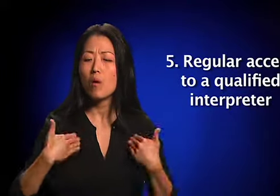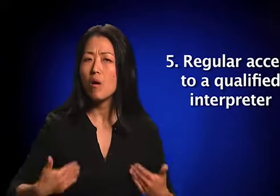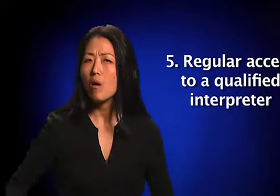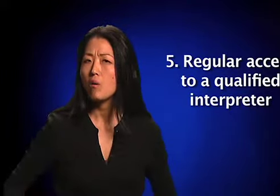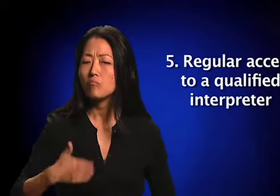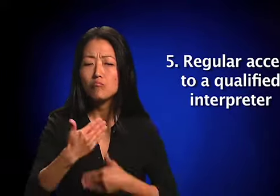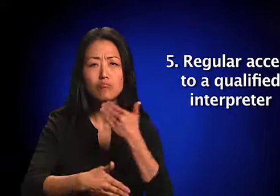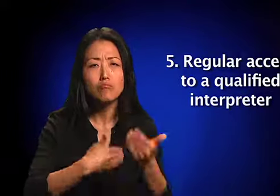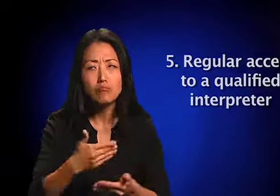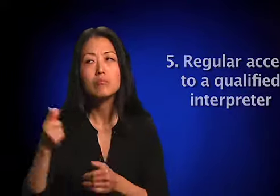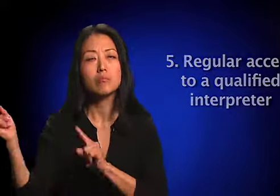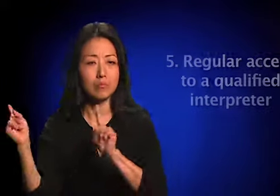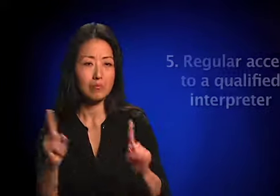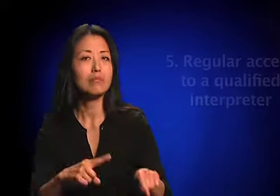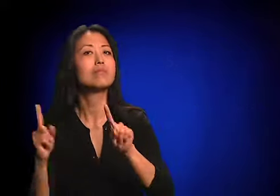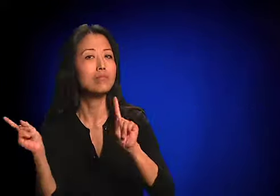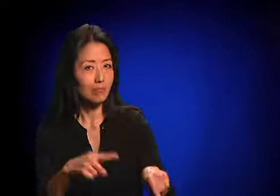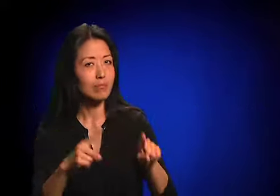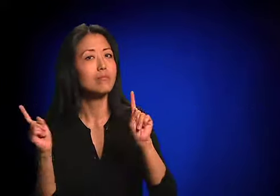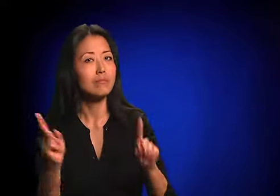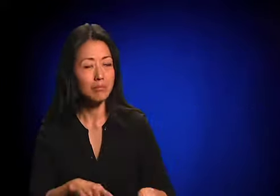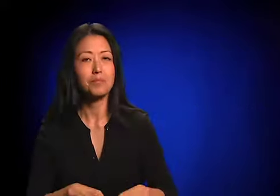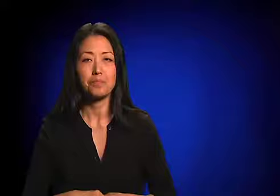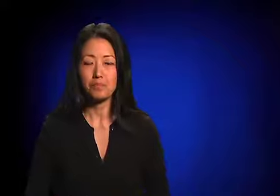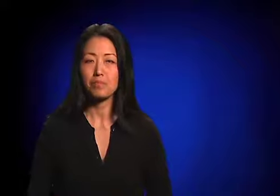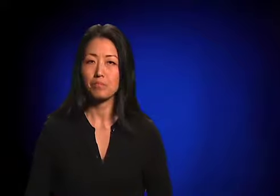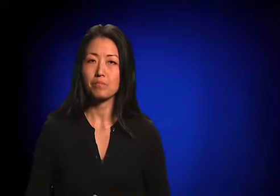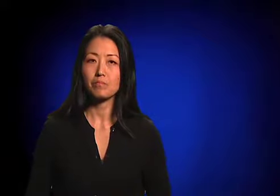and getting updates on your medical condition.